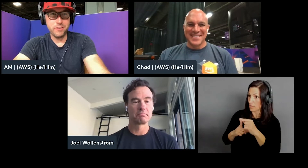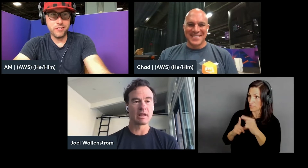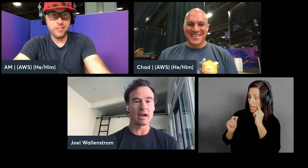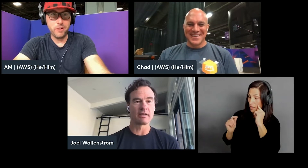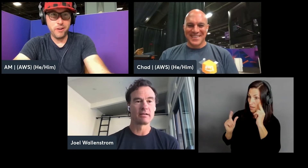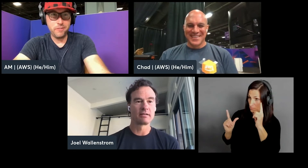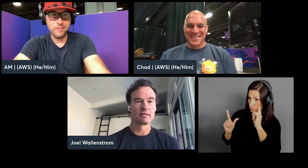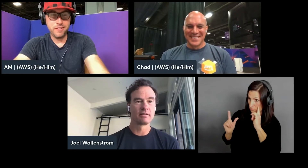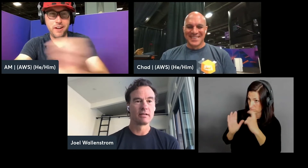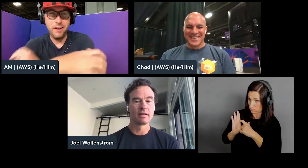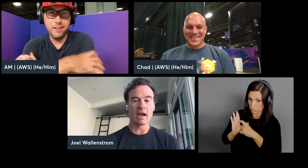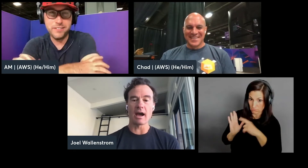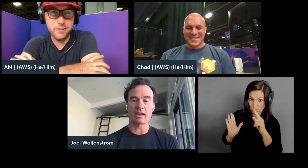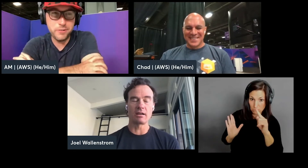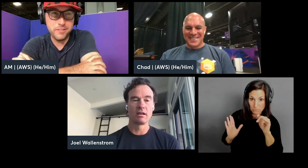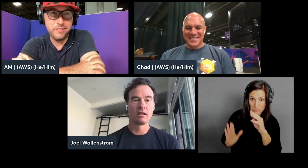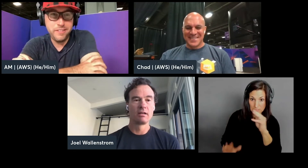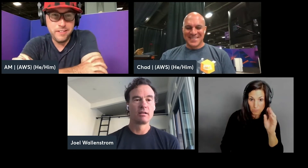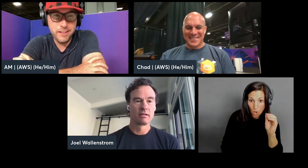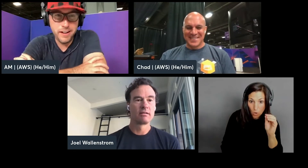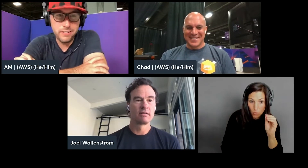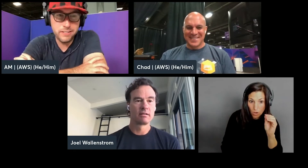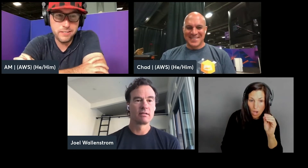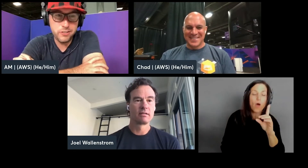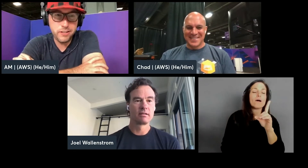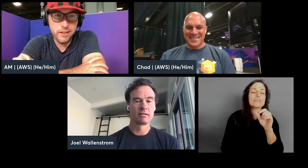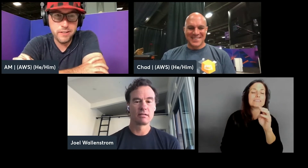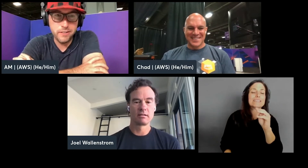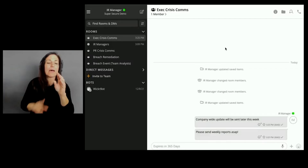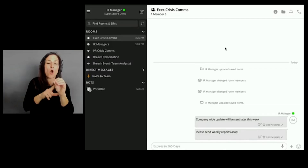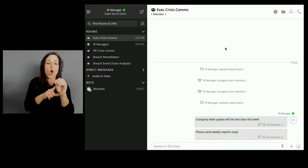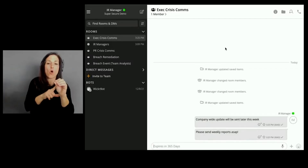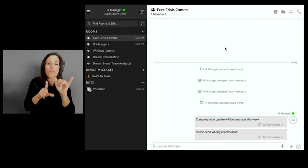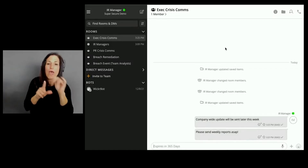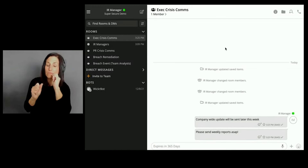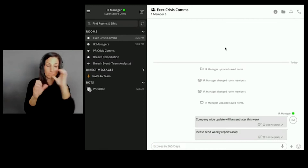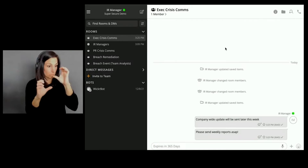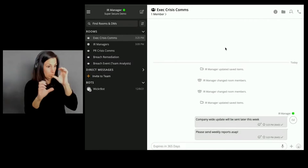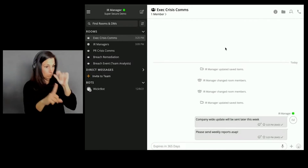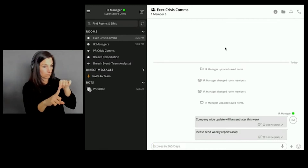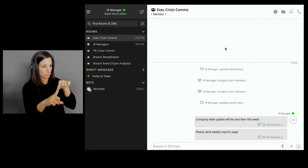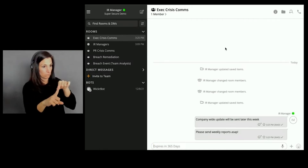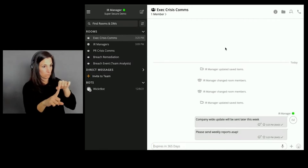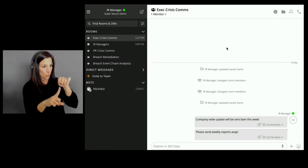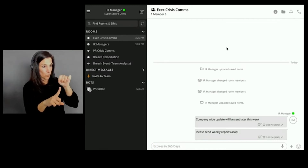So there's a demo. Yeah, I can. Yeah, let's check it out. [Joel] Maybe when we do this demo,